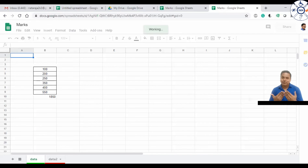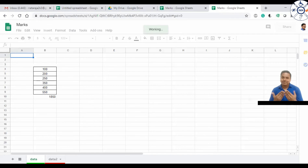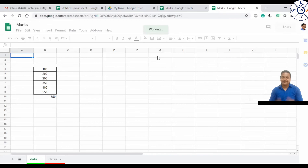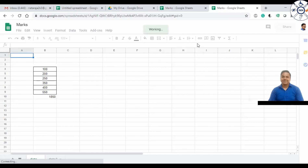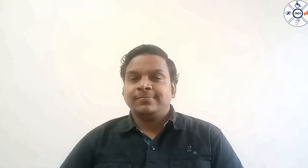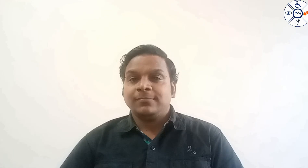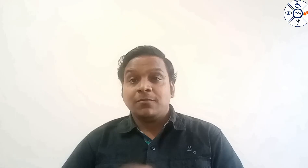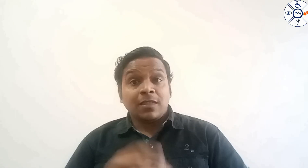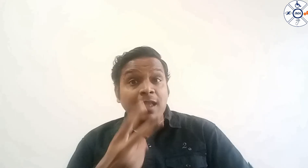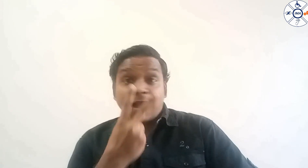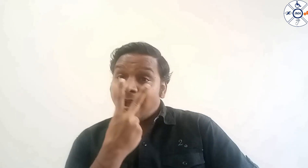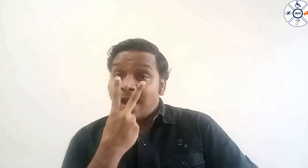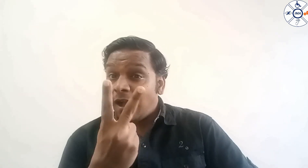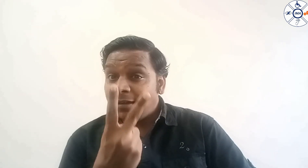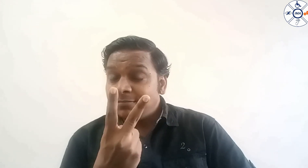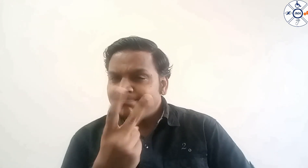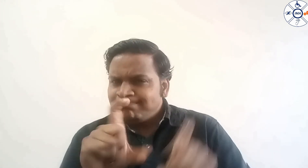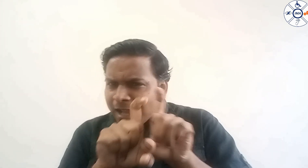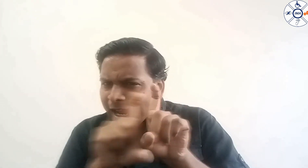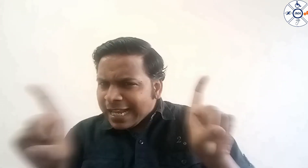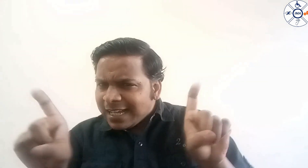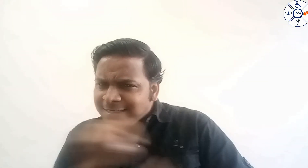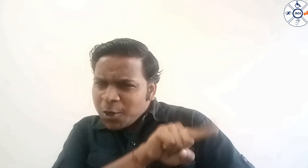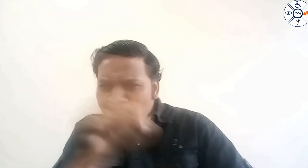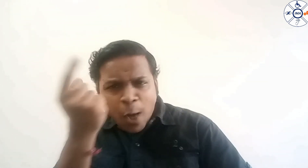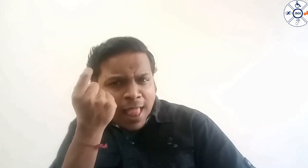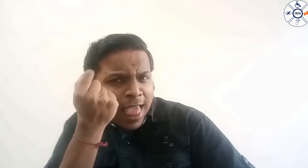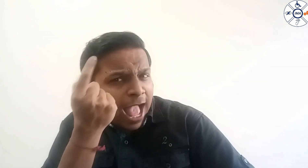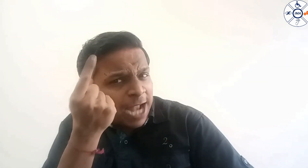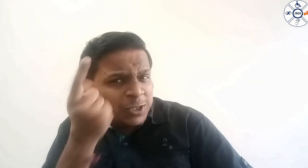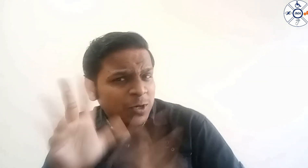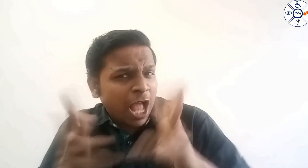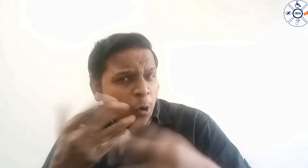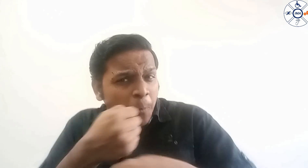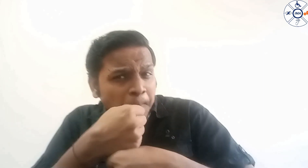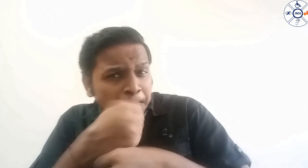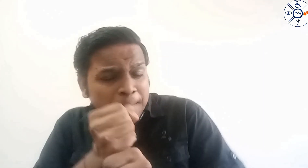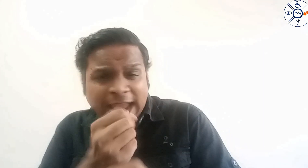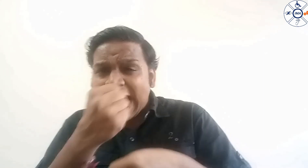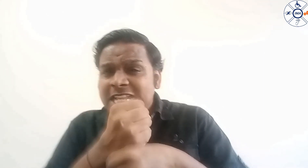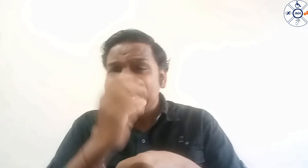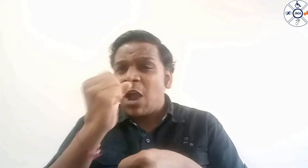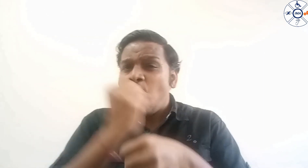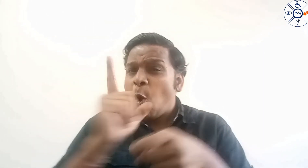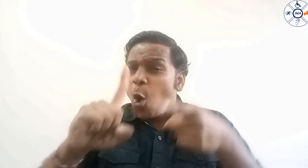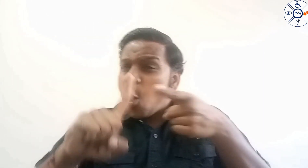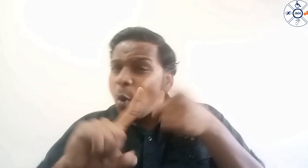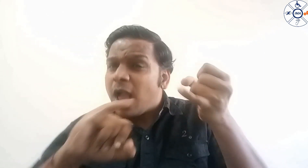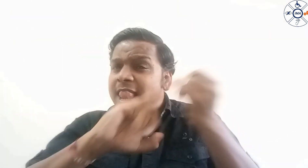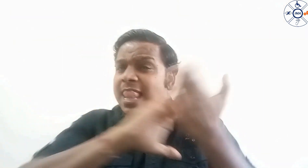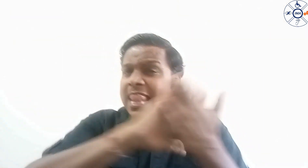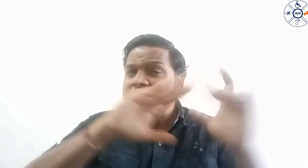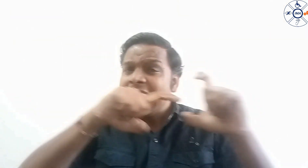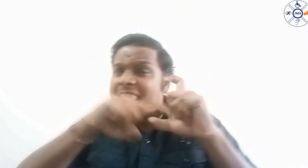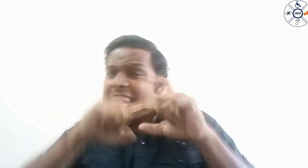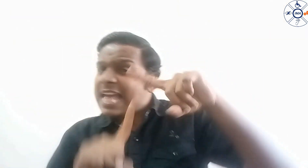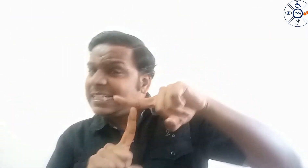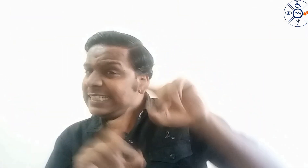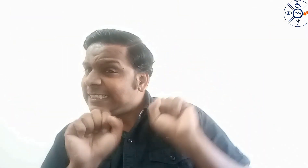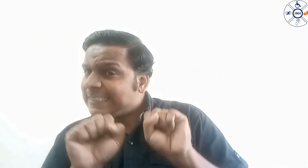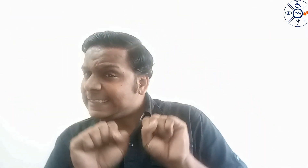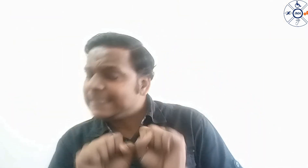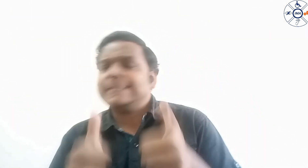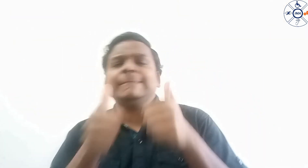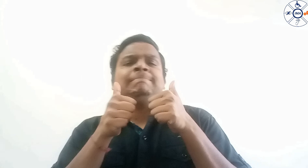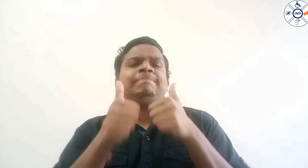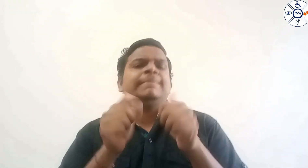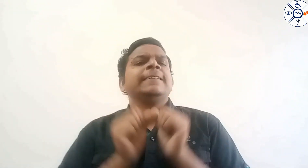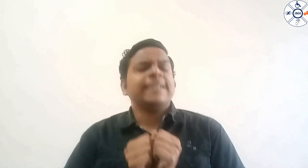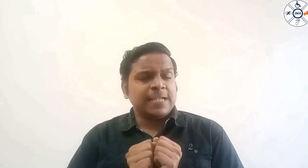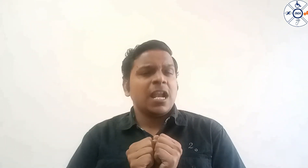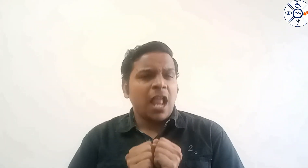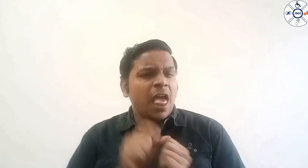Guess, it is clear for you now. Hope you all understood how to create a new google sheet.